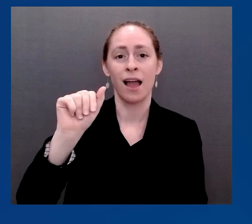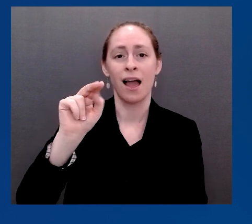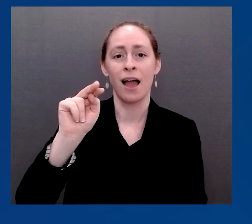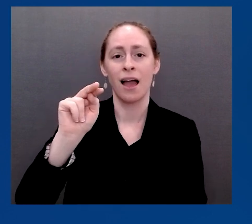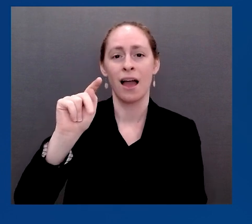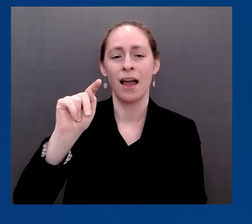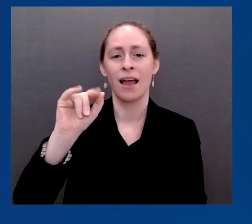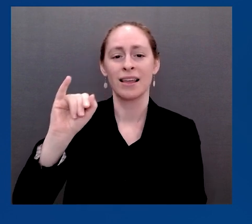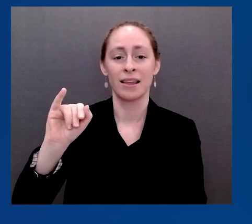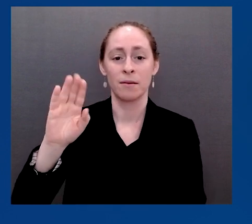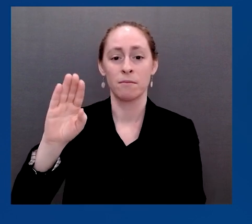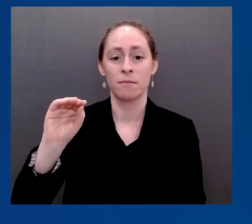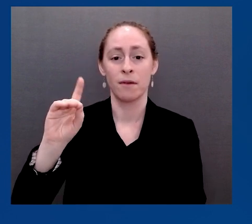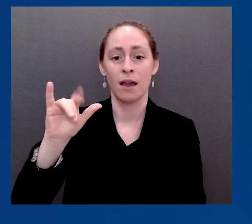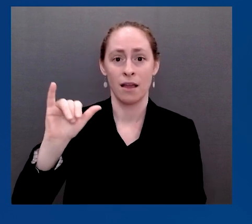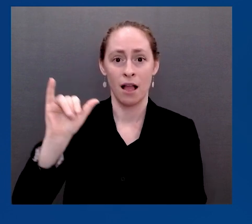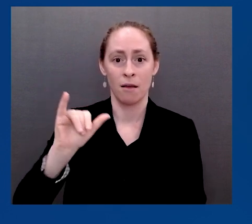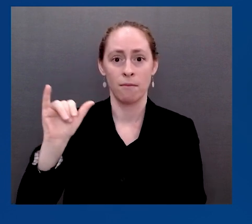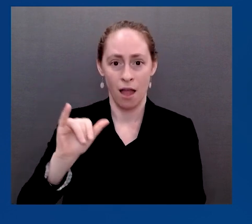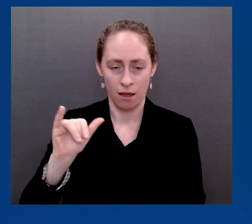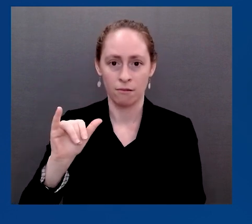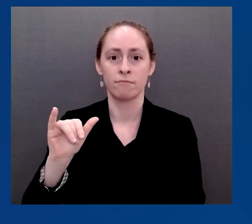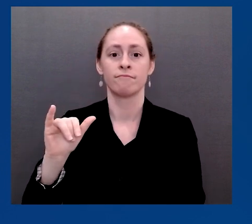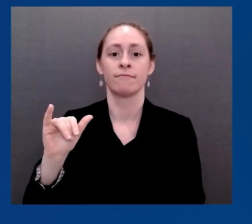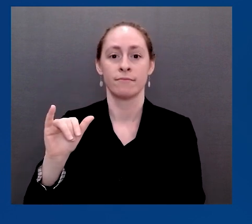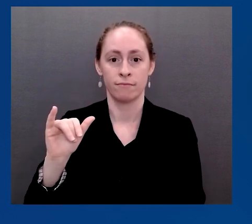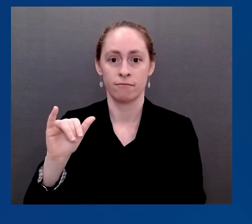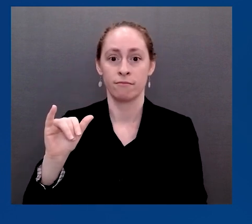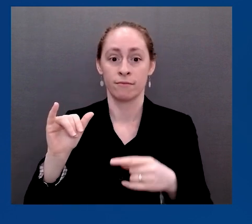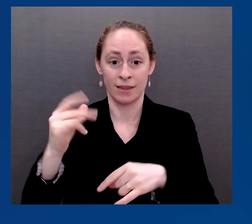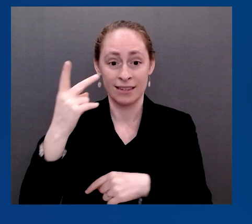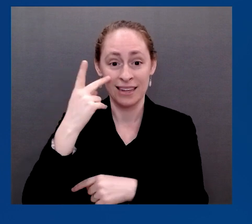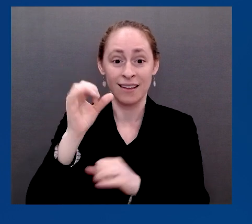If you look at the far left-hand side of the slide,